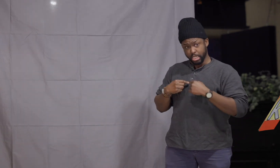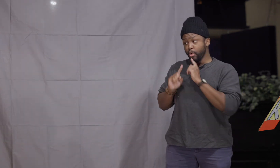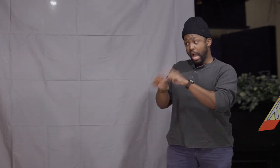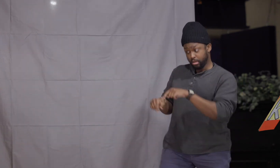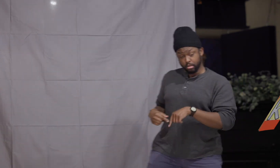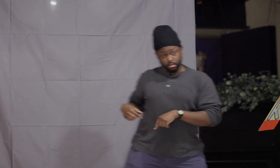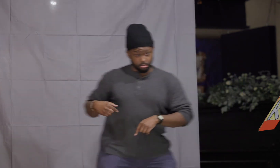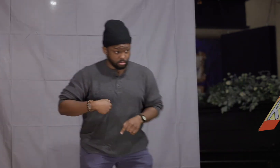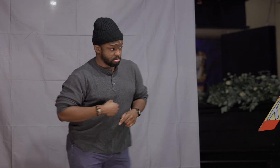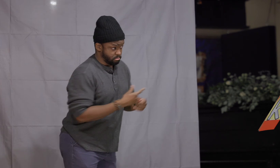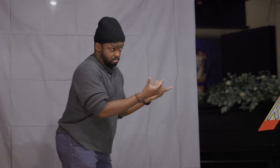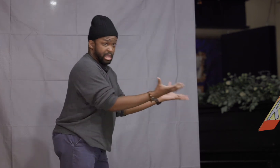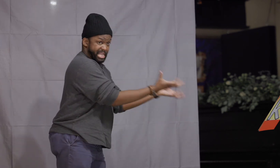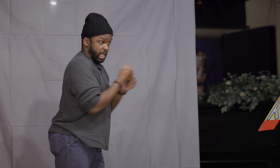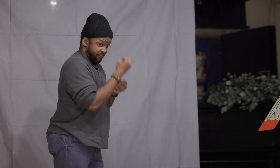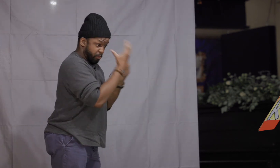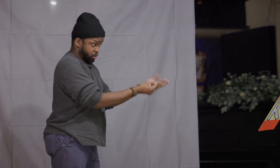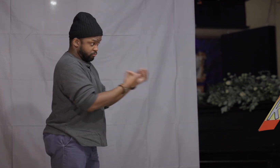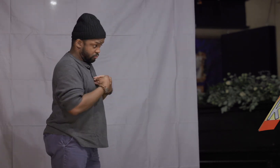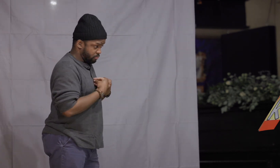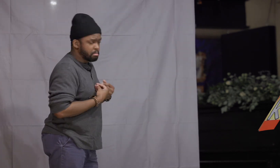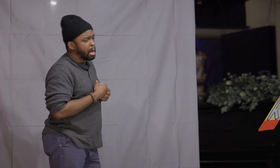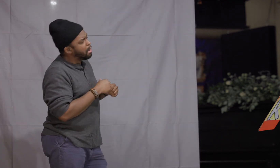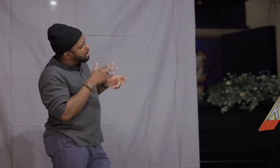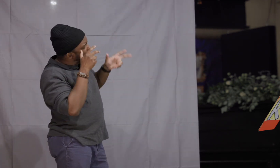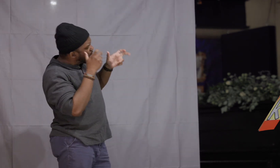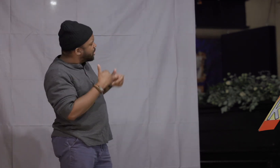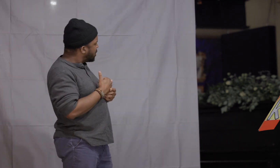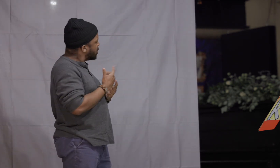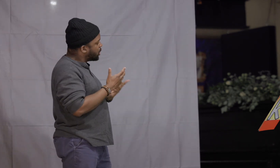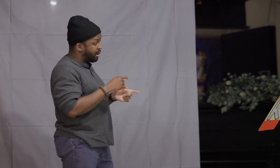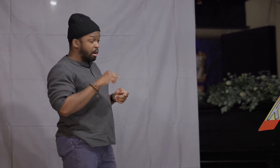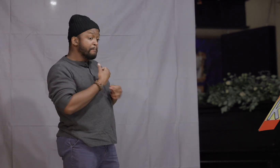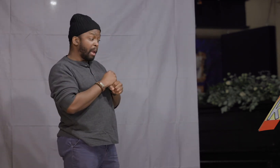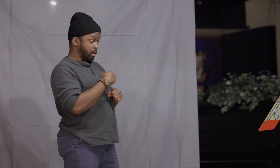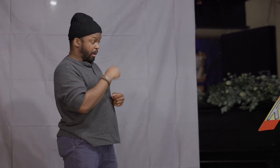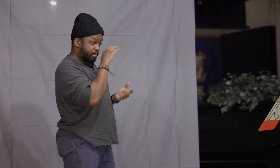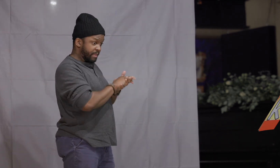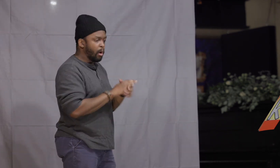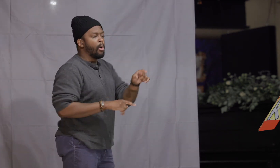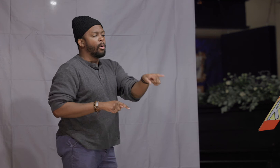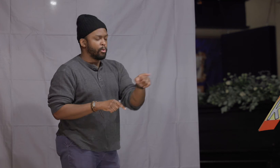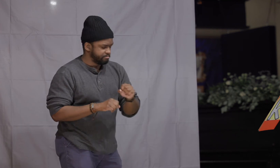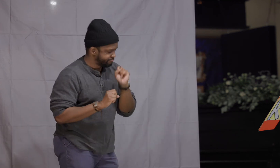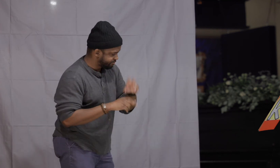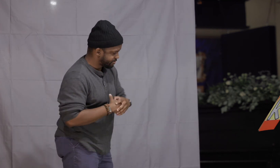Will you play it safe or be authentic?